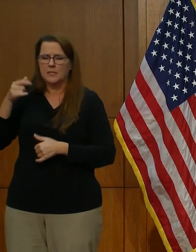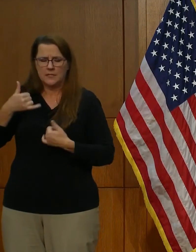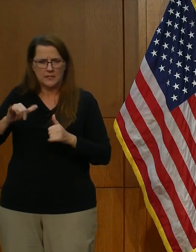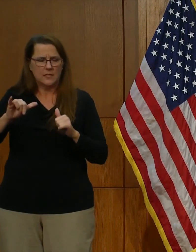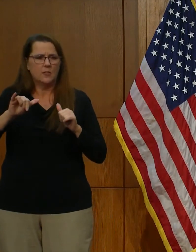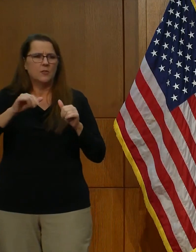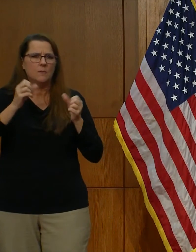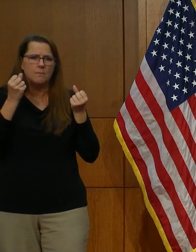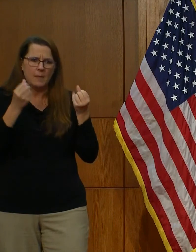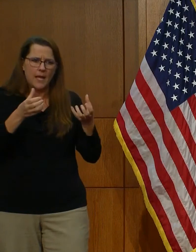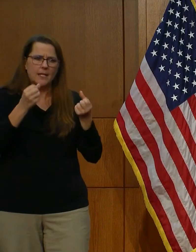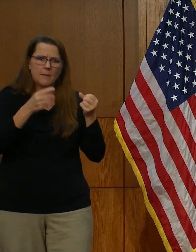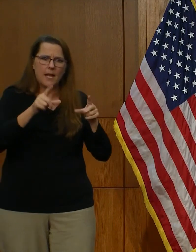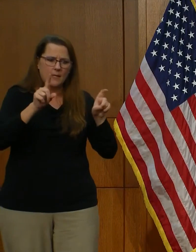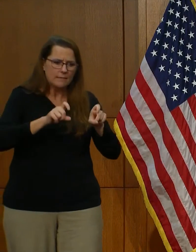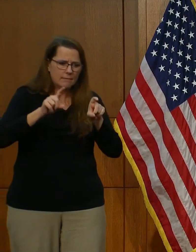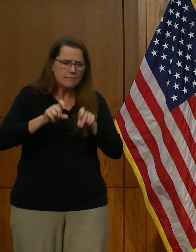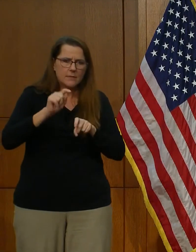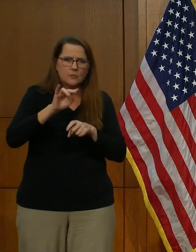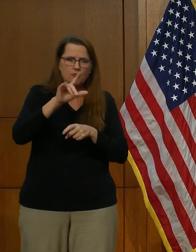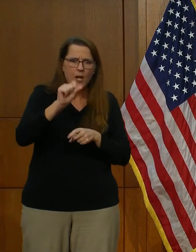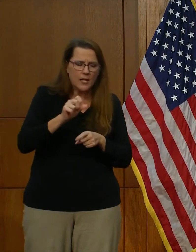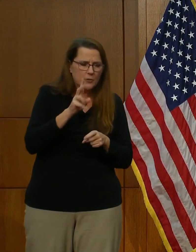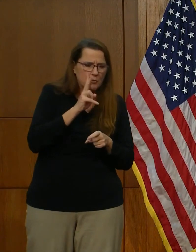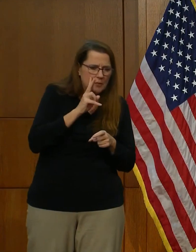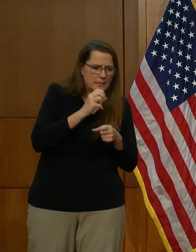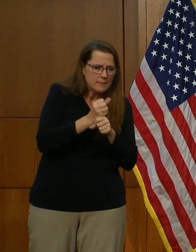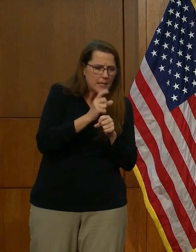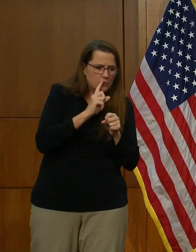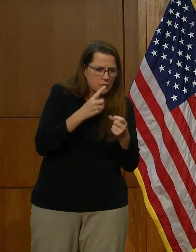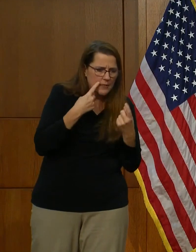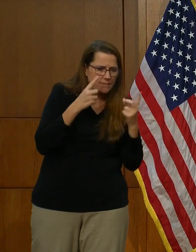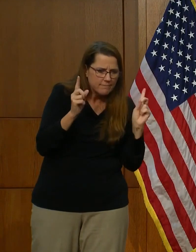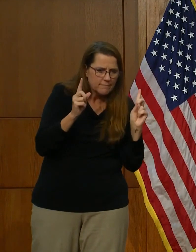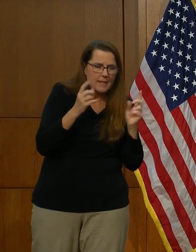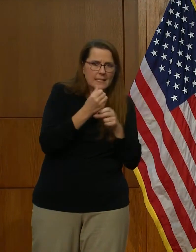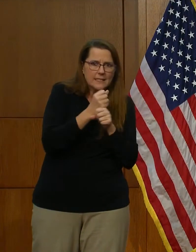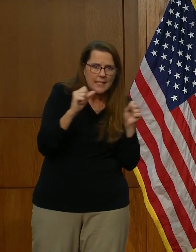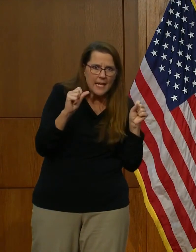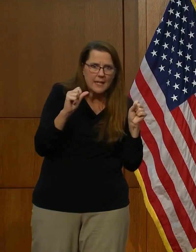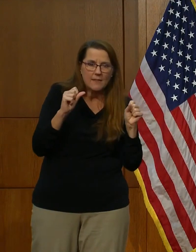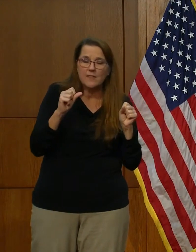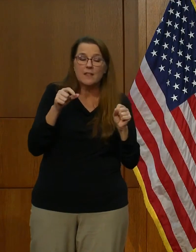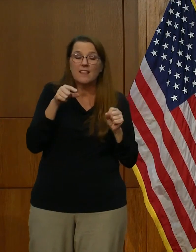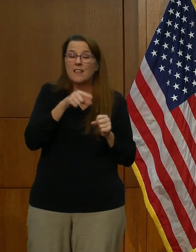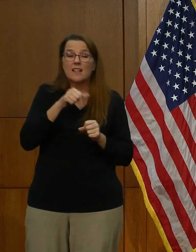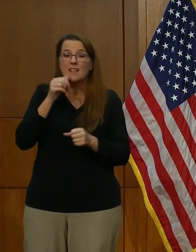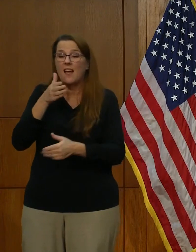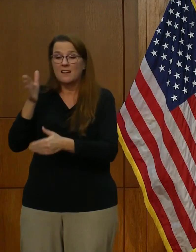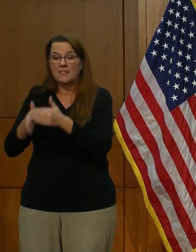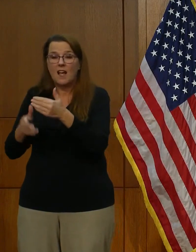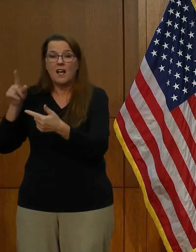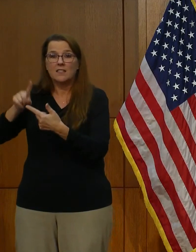ONGOING TRIALS, LOOKING AT THE SAFETY AND EFFICACY OF THESE